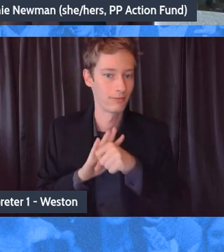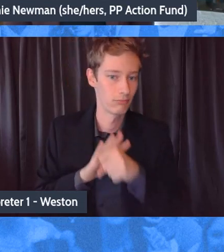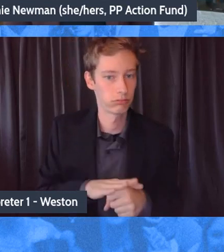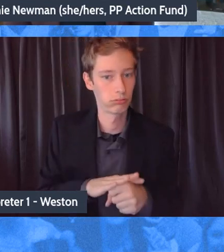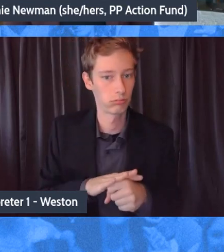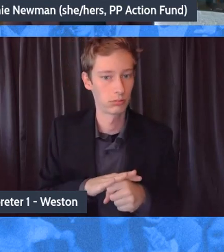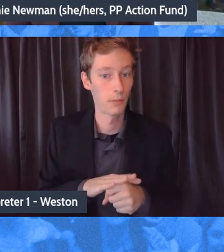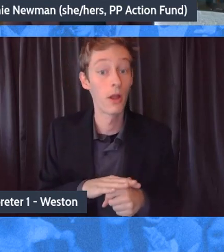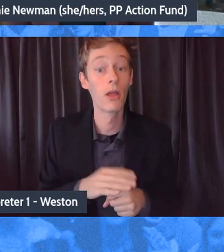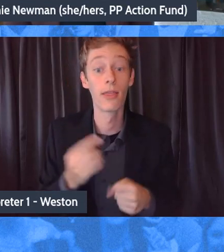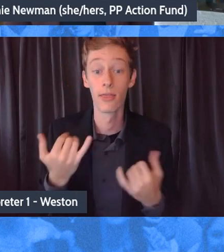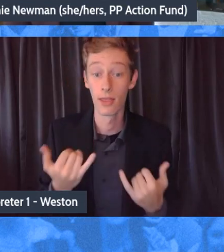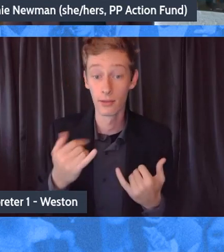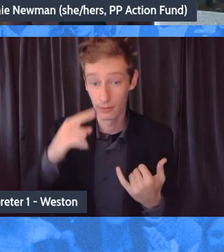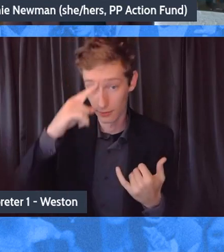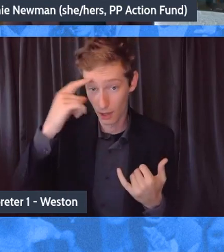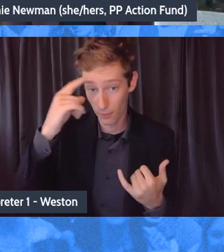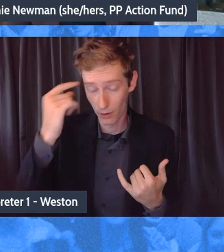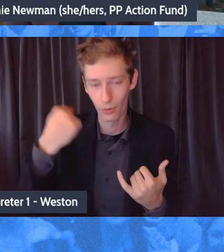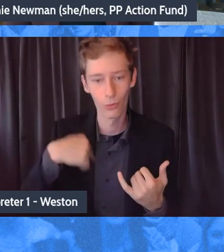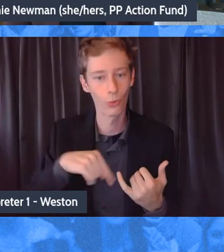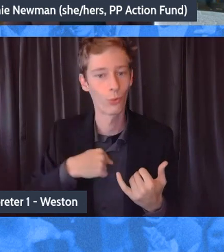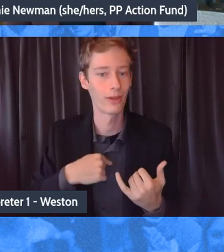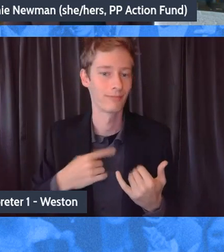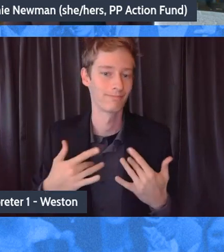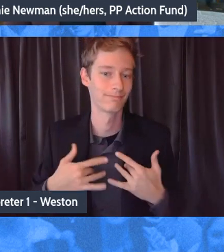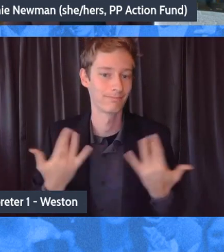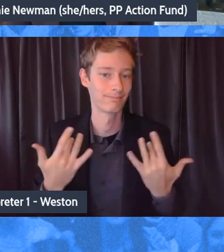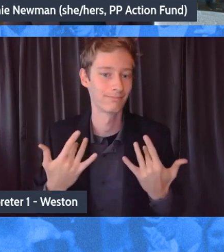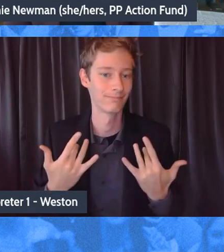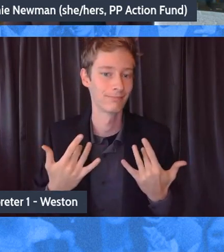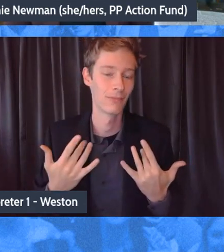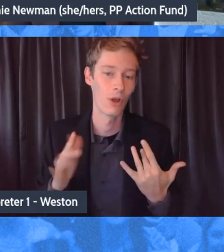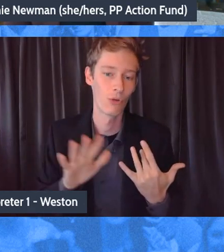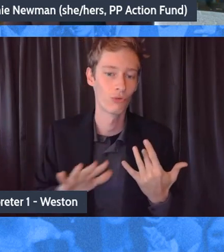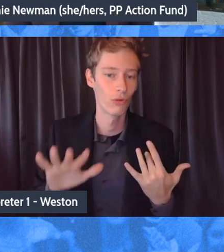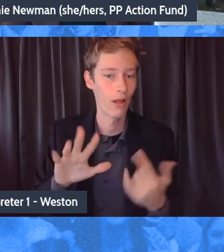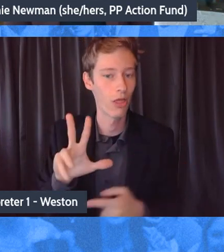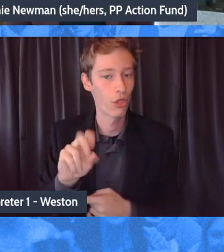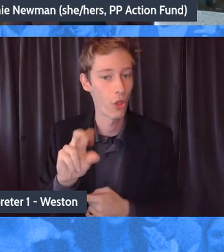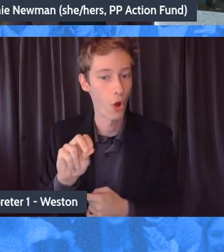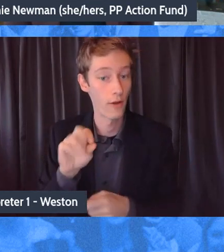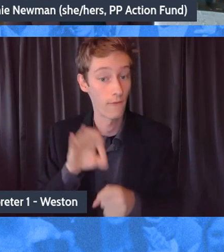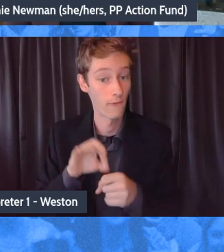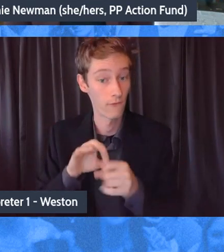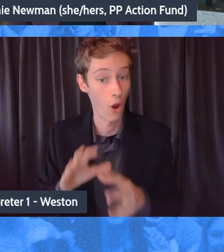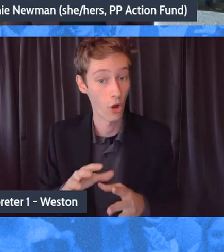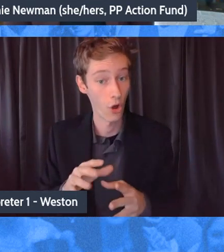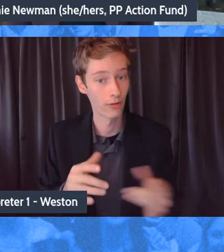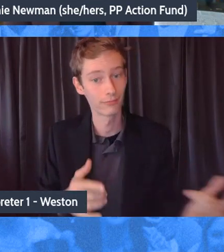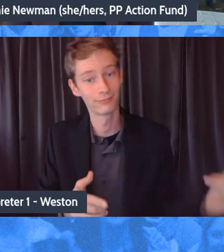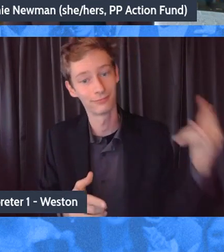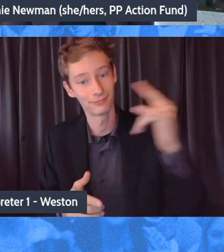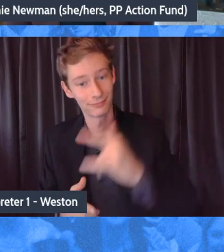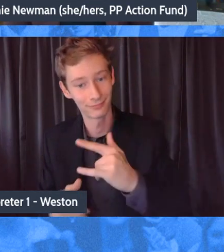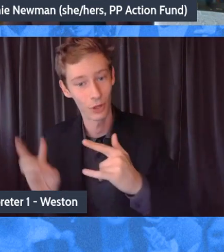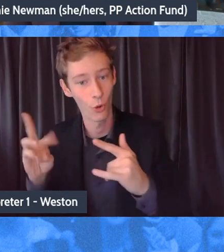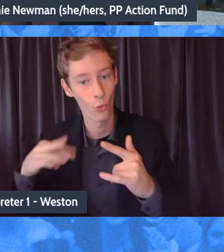we had the privilege of bringing 30 voters from all across the country to Washington DC, to meet with senators and their staffs,